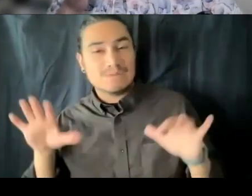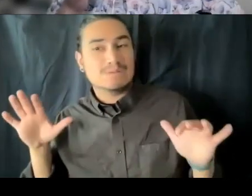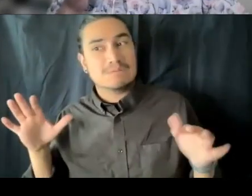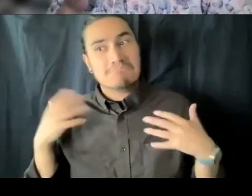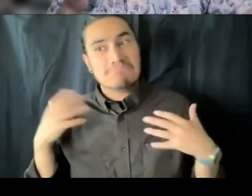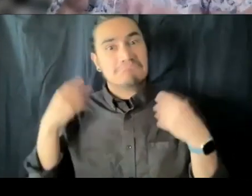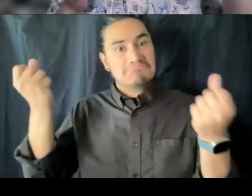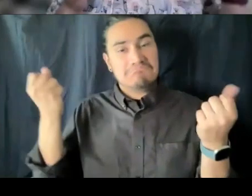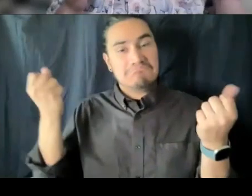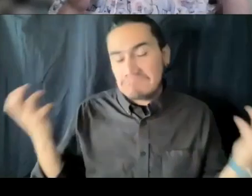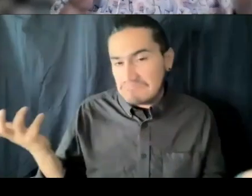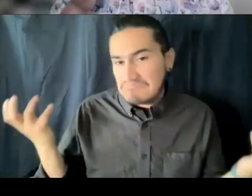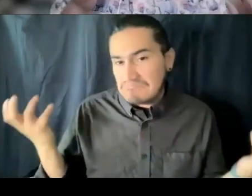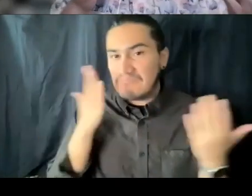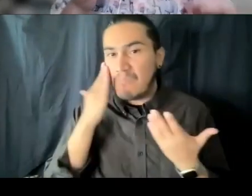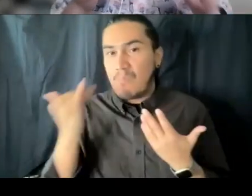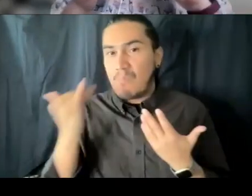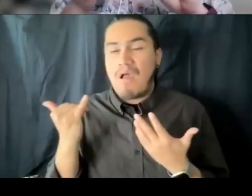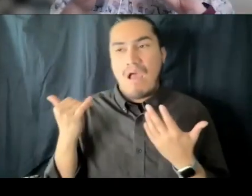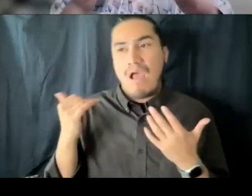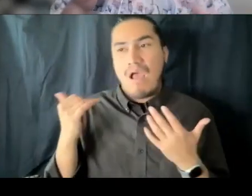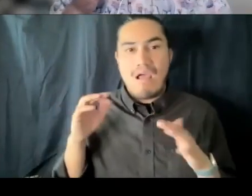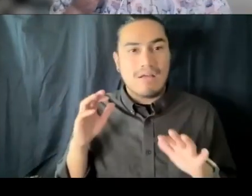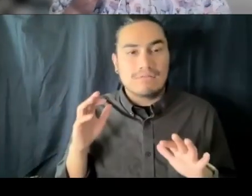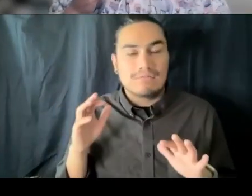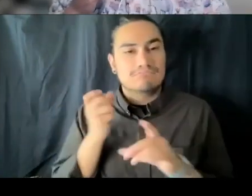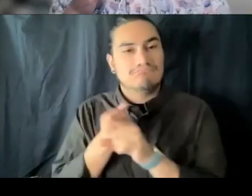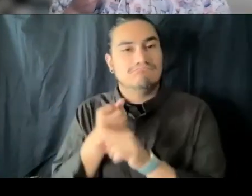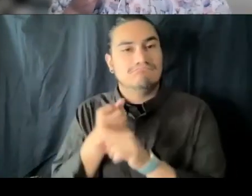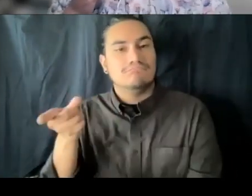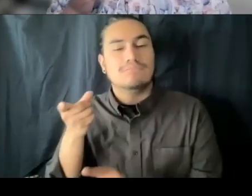And we don't always need to know in order to be present with people.